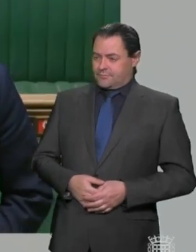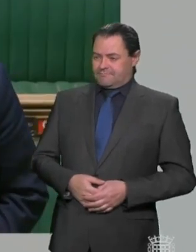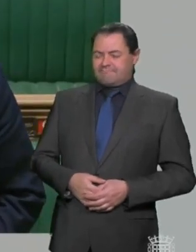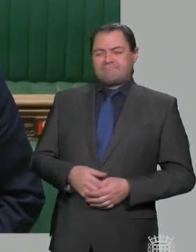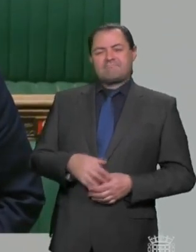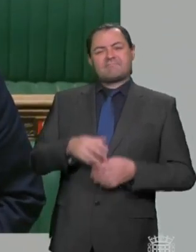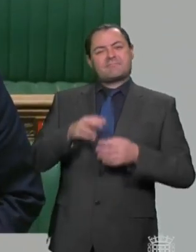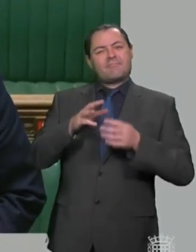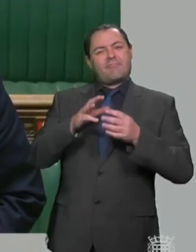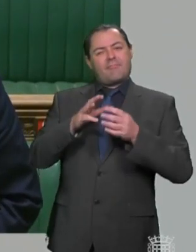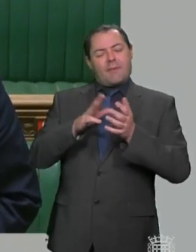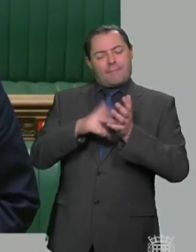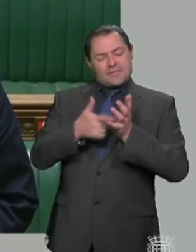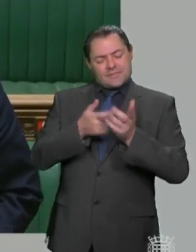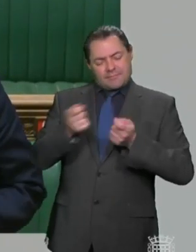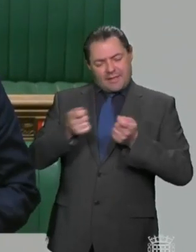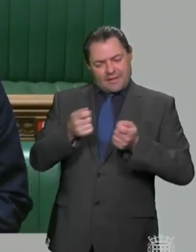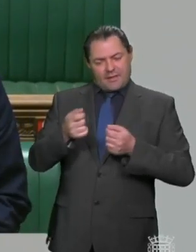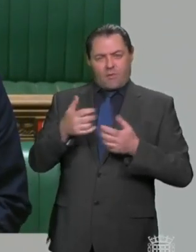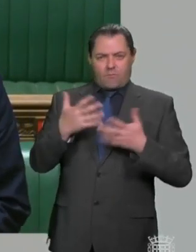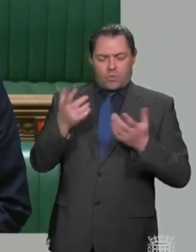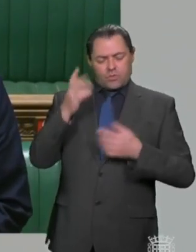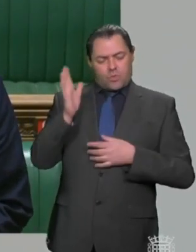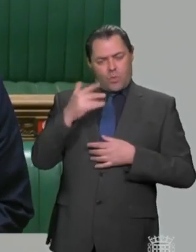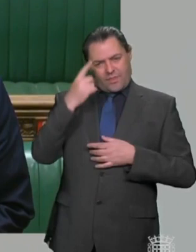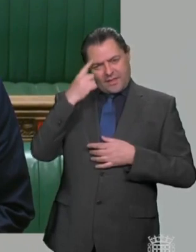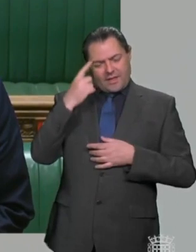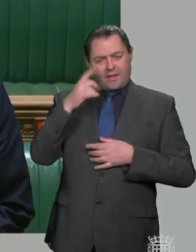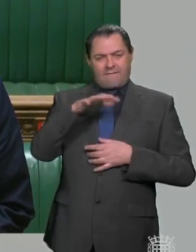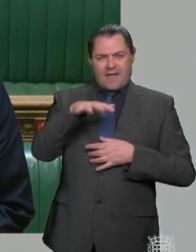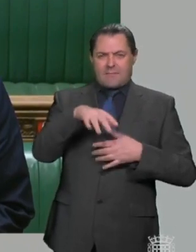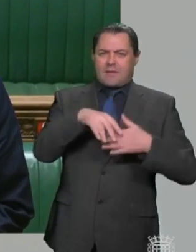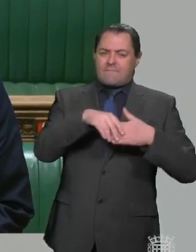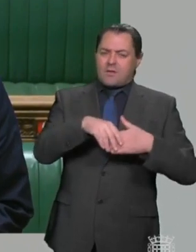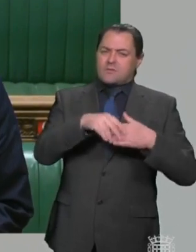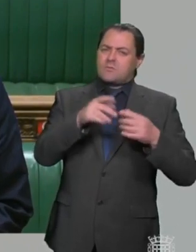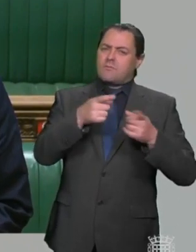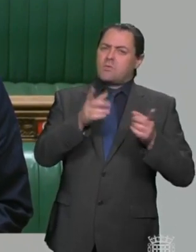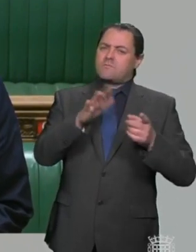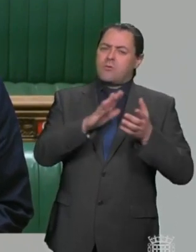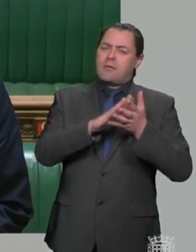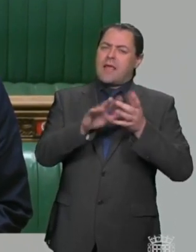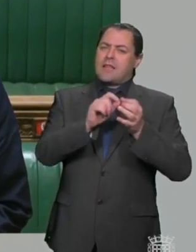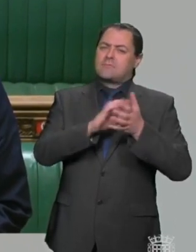The thoughts of the House, following the decision by the court this morning, will be with the family and friends of the Hillsborough 96 and the hundreds more who were injured.